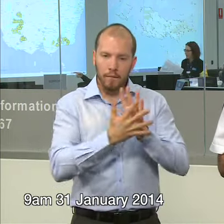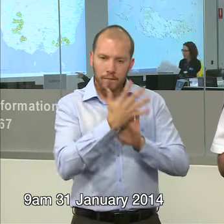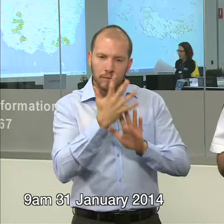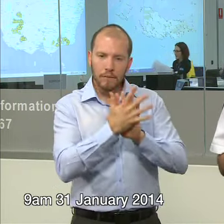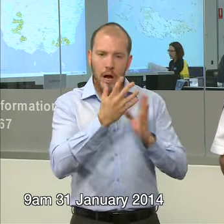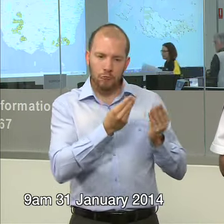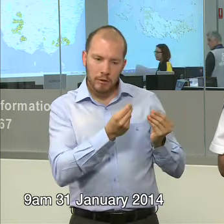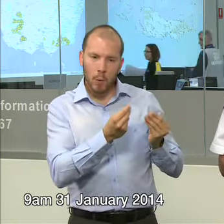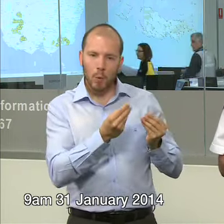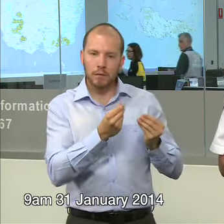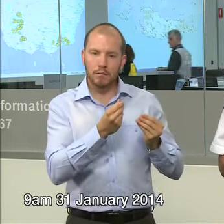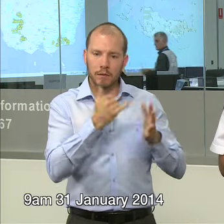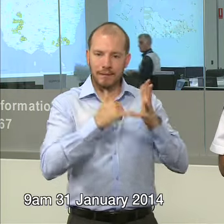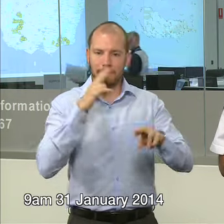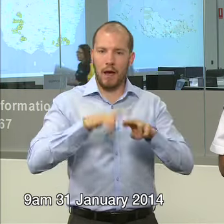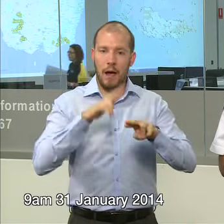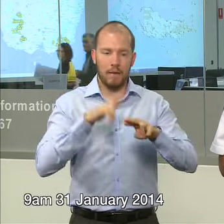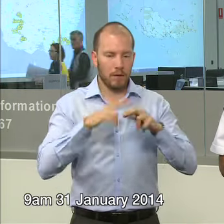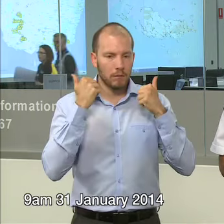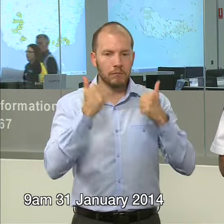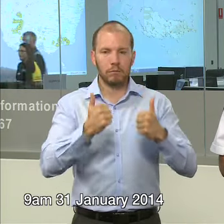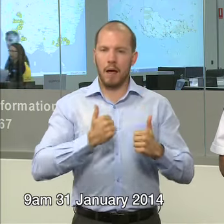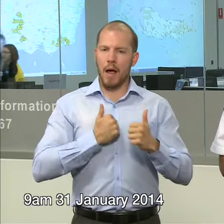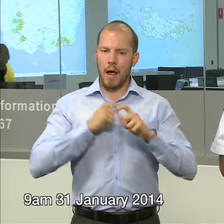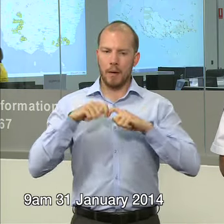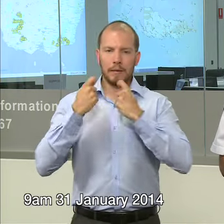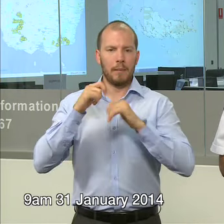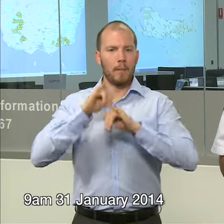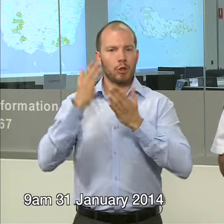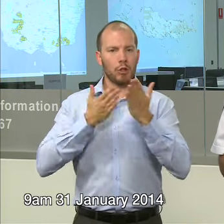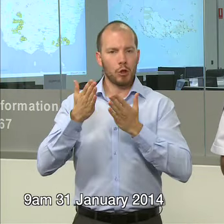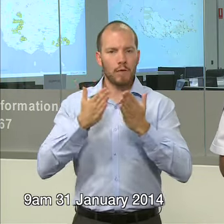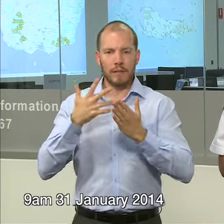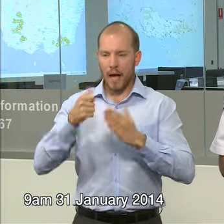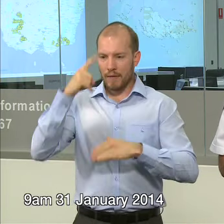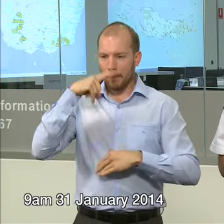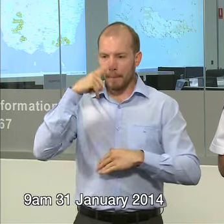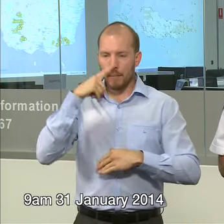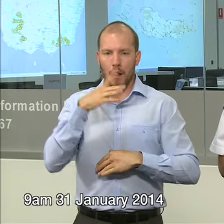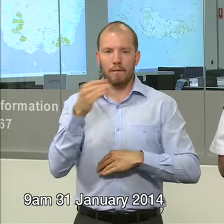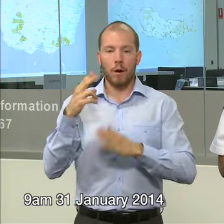To get us through February, weíve supplemented our teams with people, crews, from New Zealand